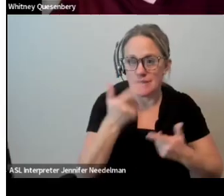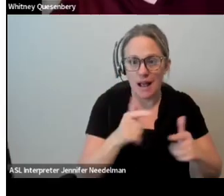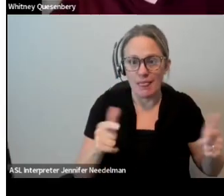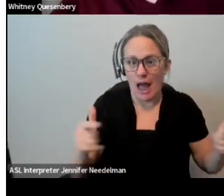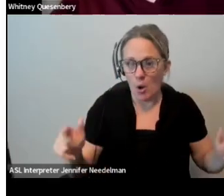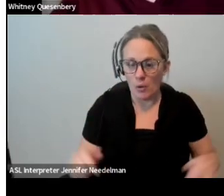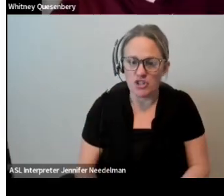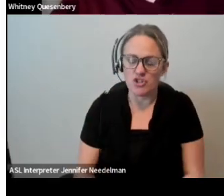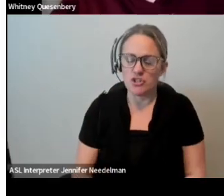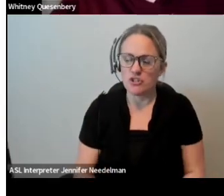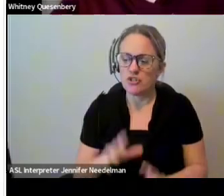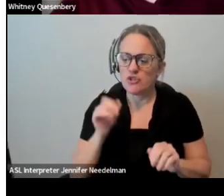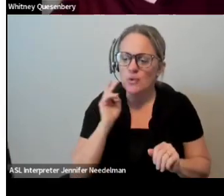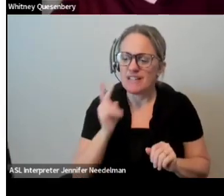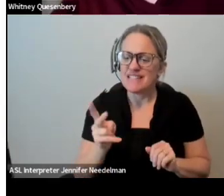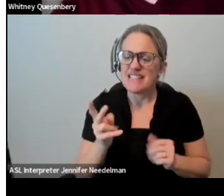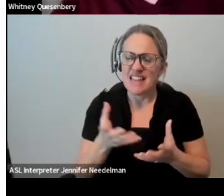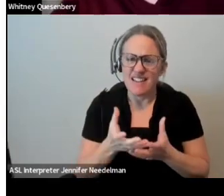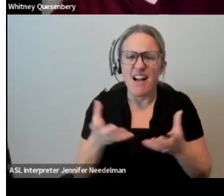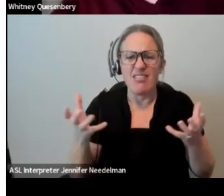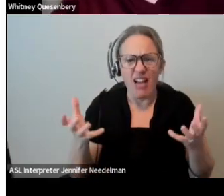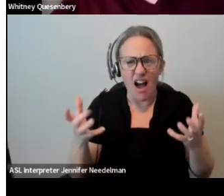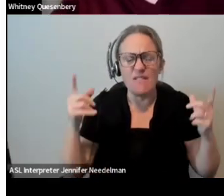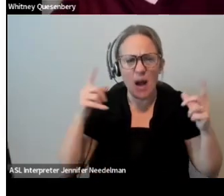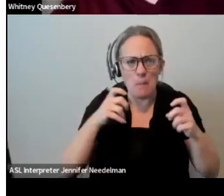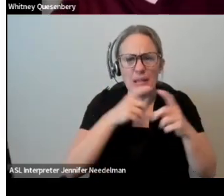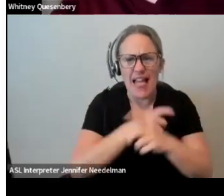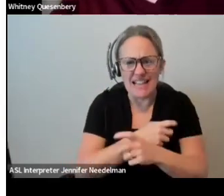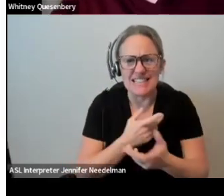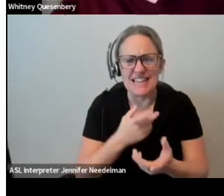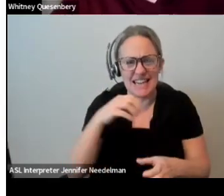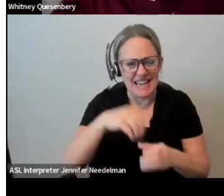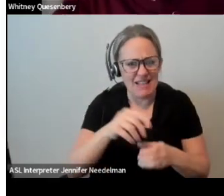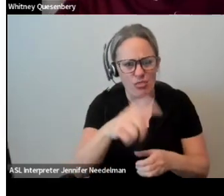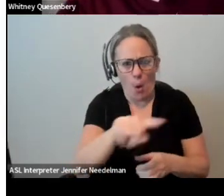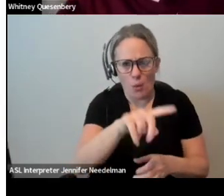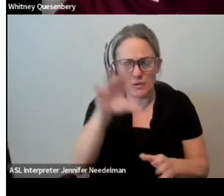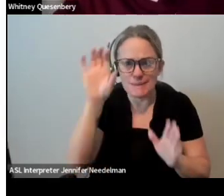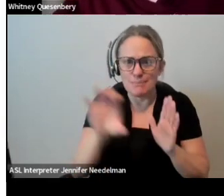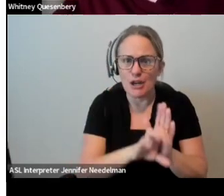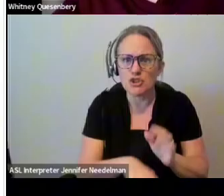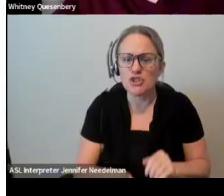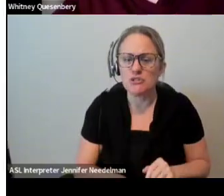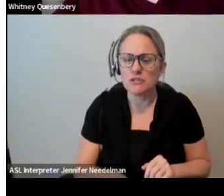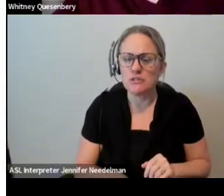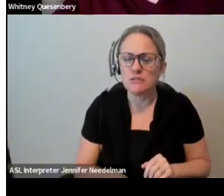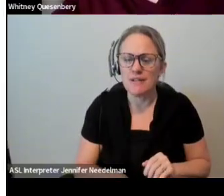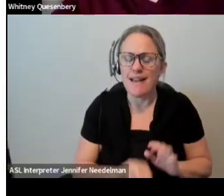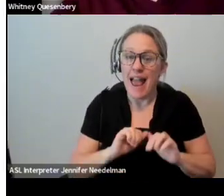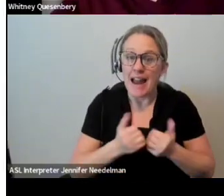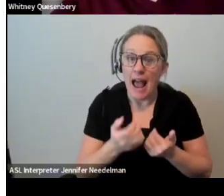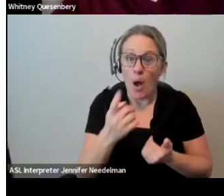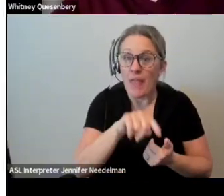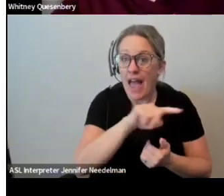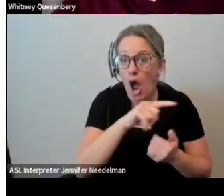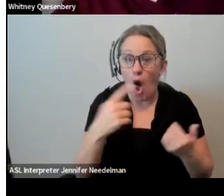So you can see that there's a lot of richness and complexity baked into those. The idea of how those personas fit together, even though